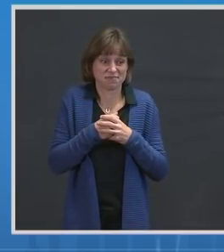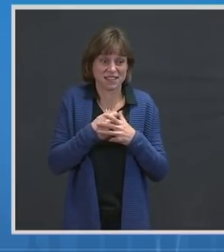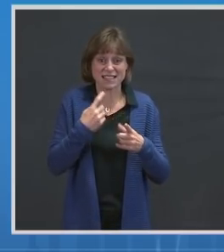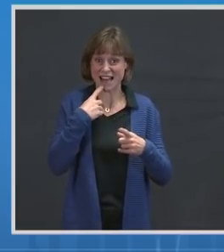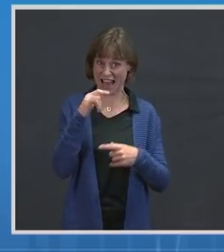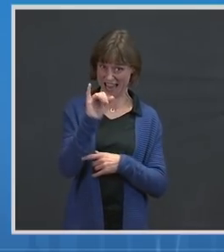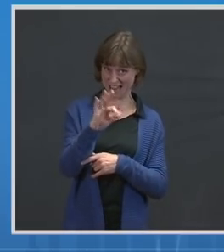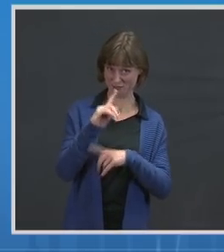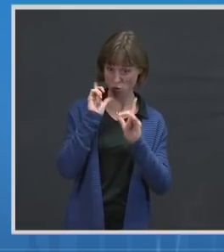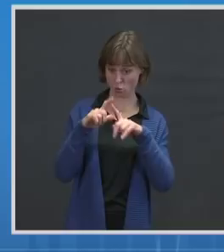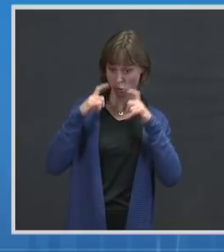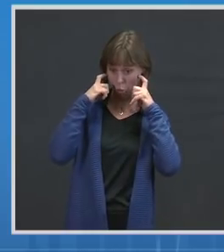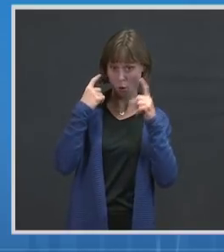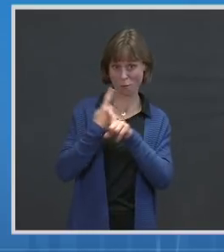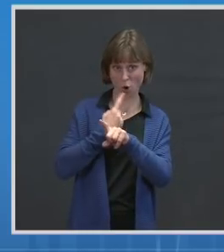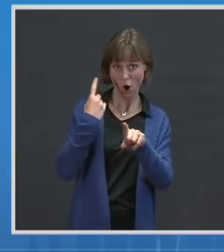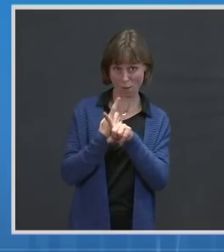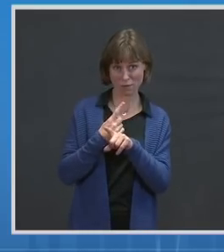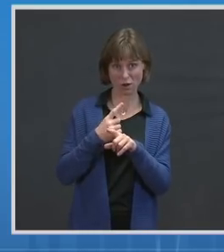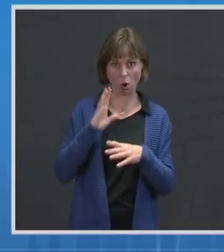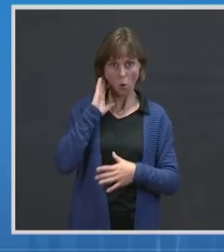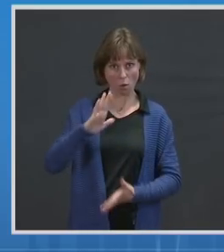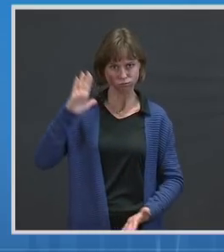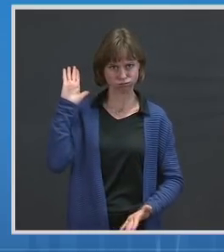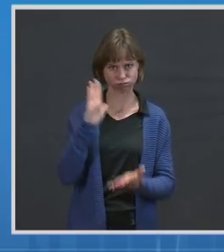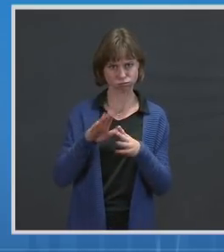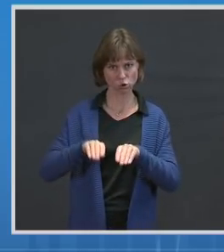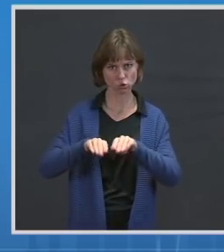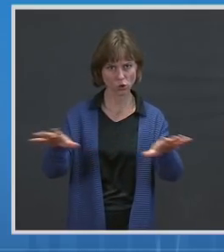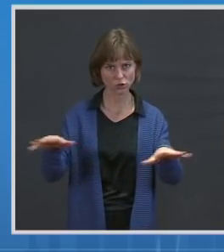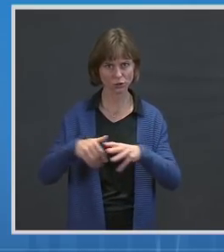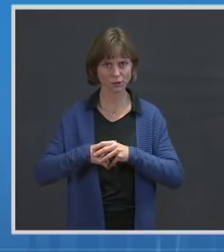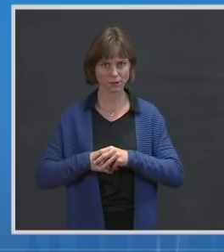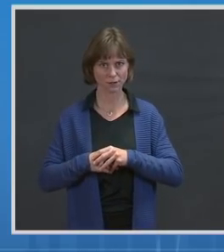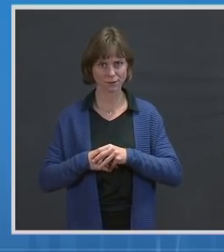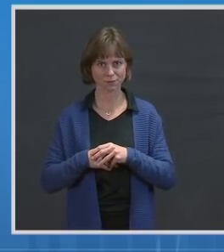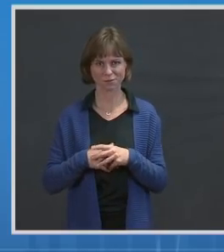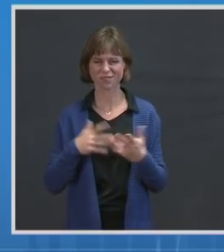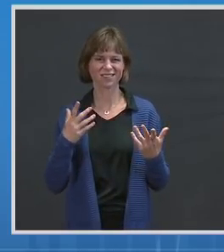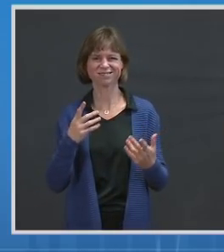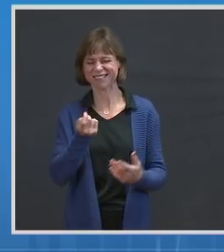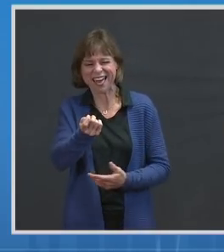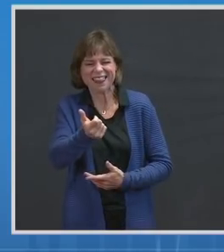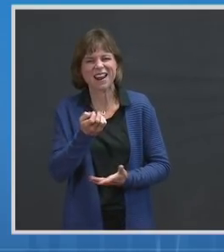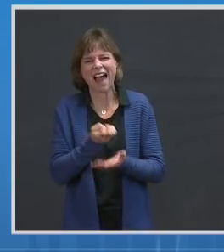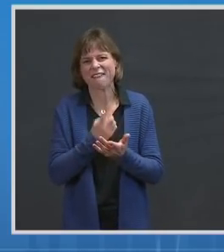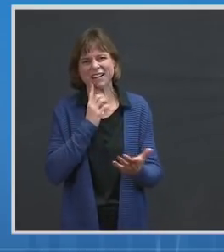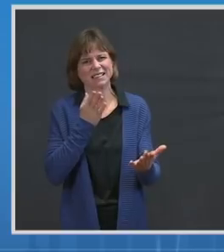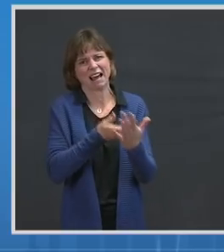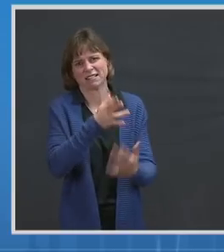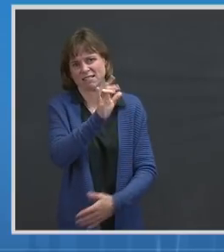fail in disease transmission. CDC continues to recommend the use of masks that have two or more layers,